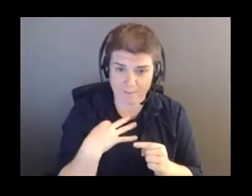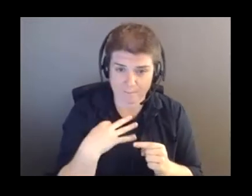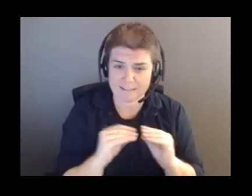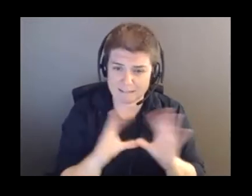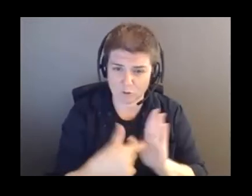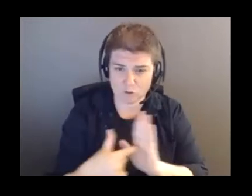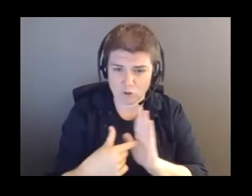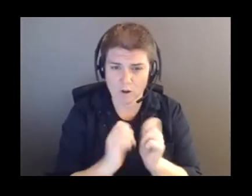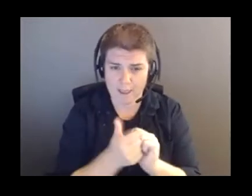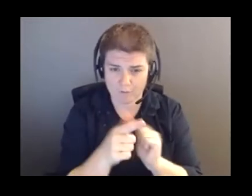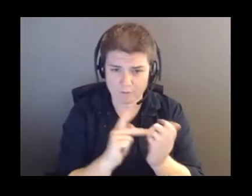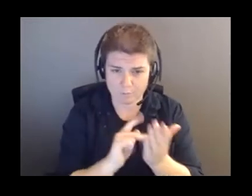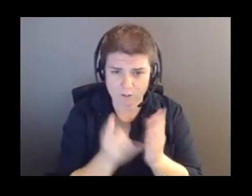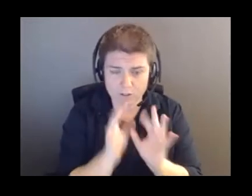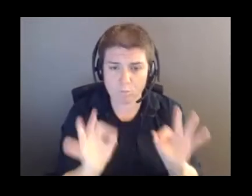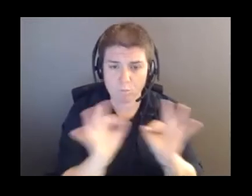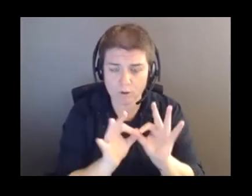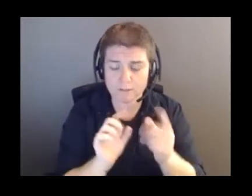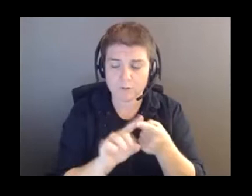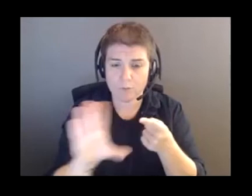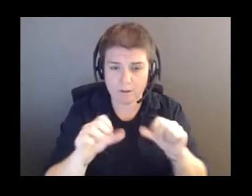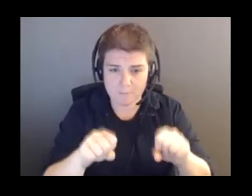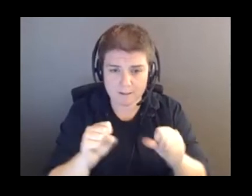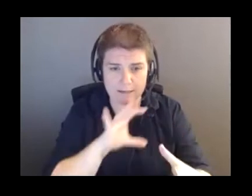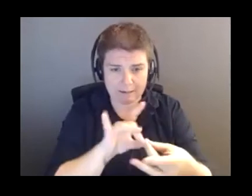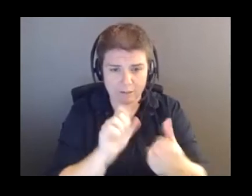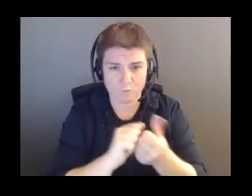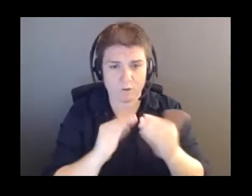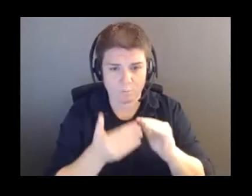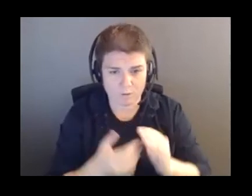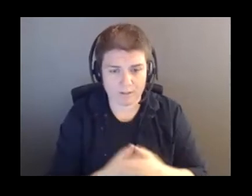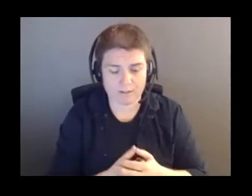is important to their ability to connect with their communities. If the project will not